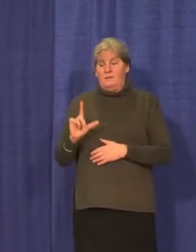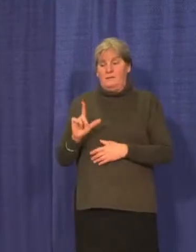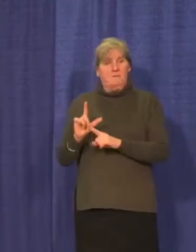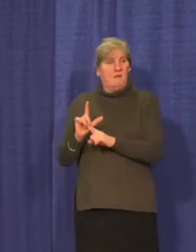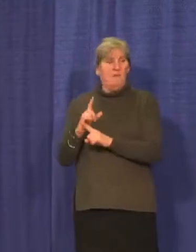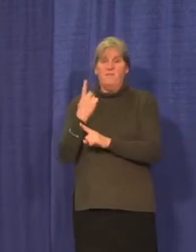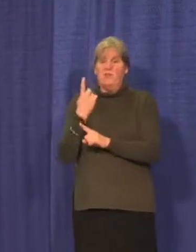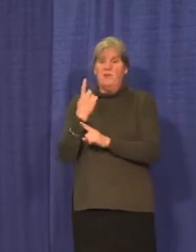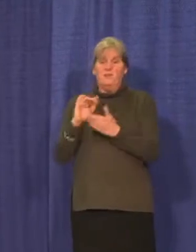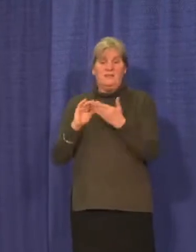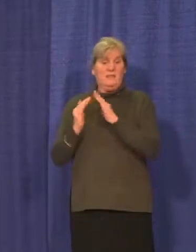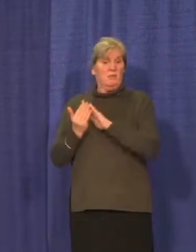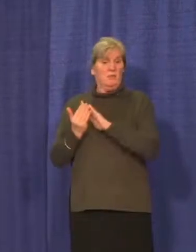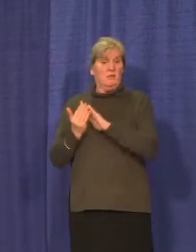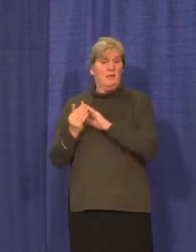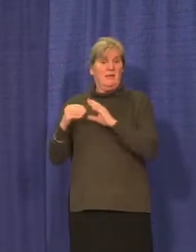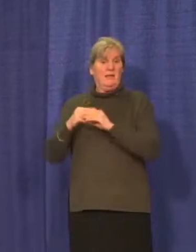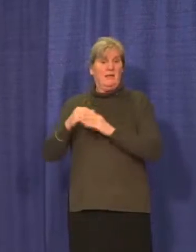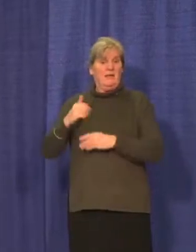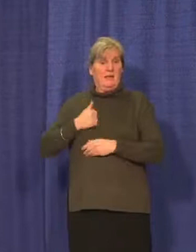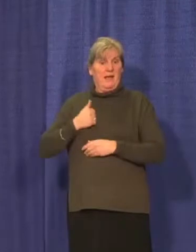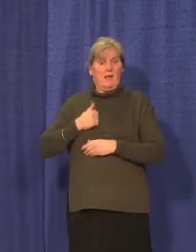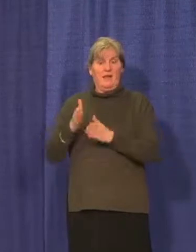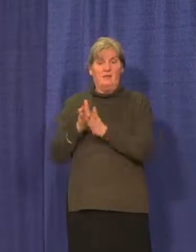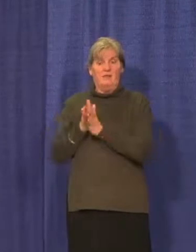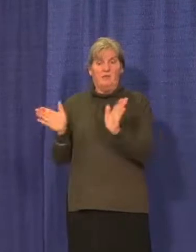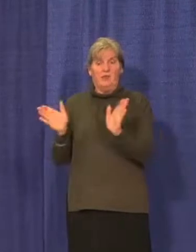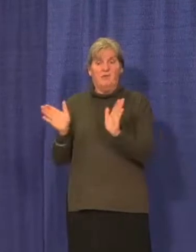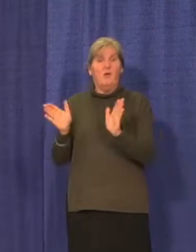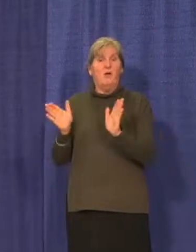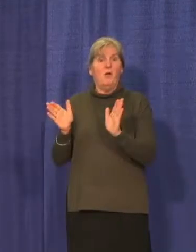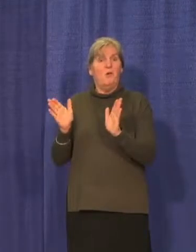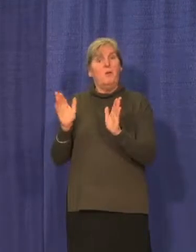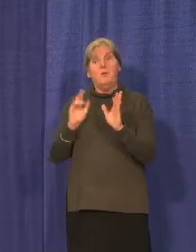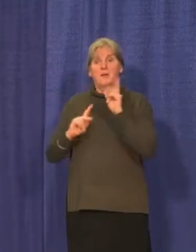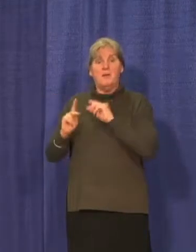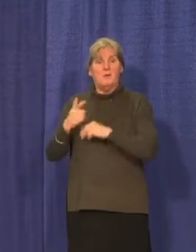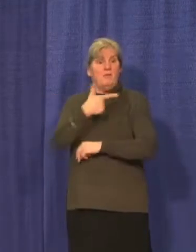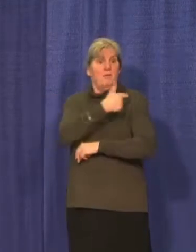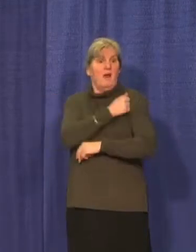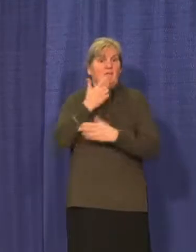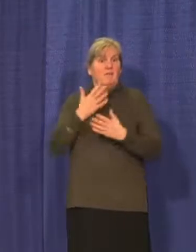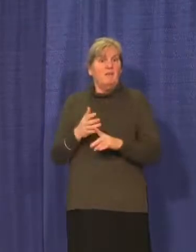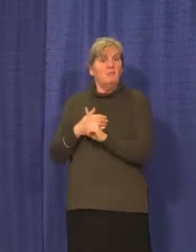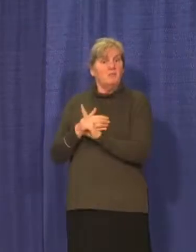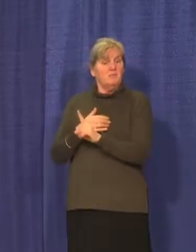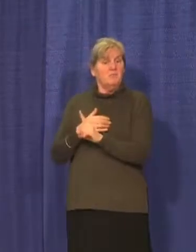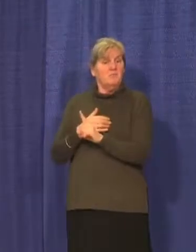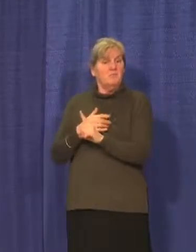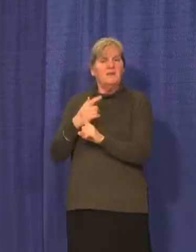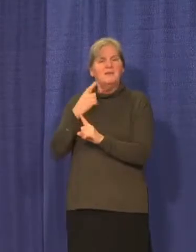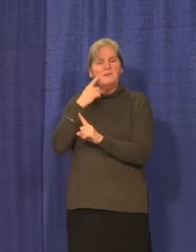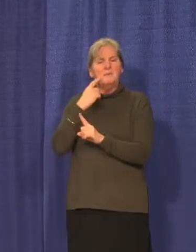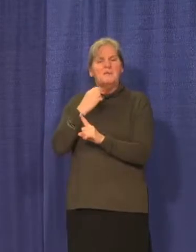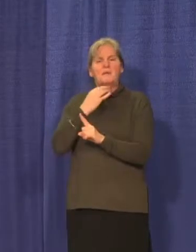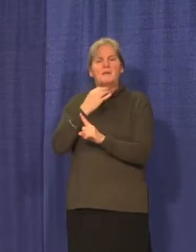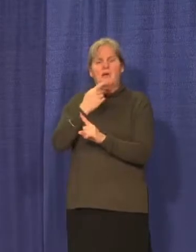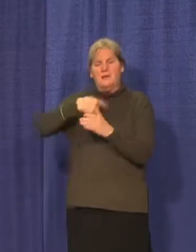first communities in Canada that have a general population being vaccinated. So I am going to go up to Dawson